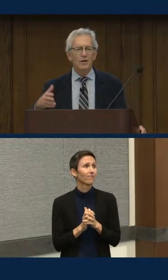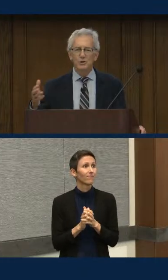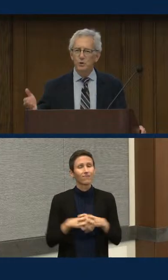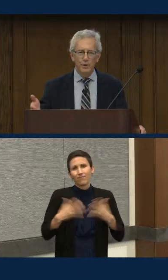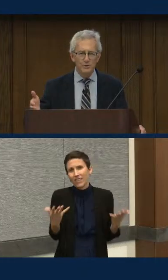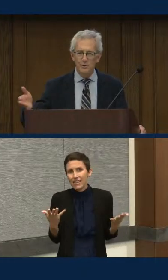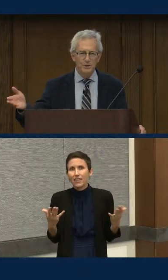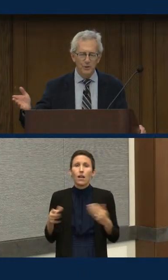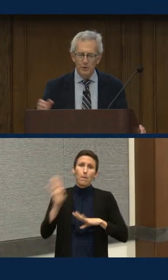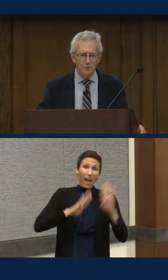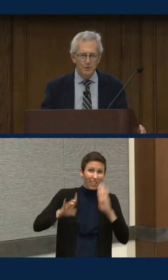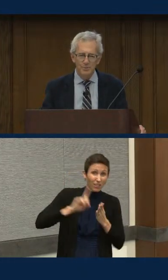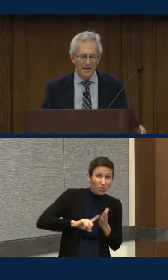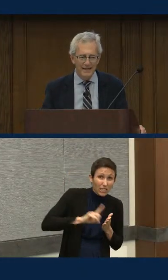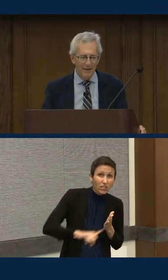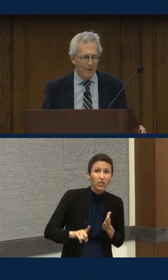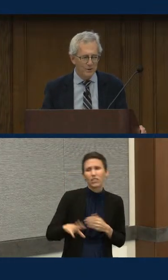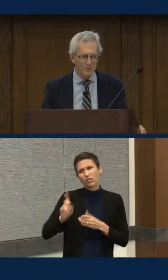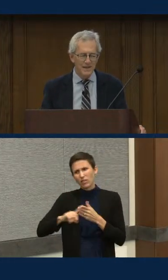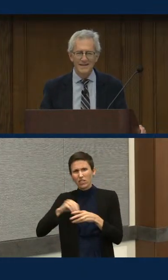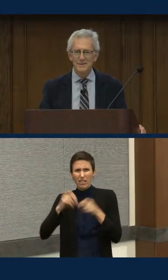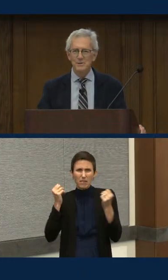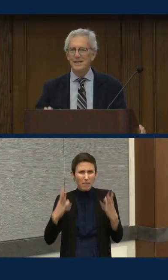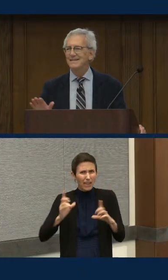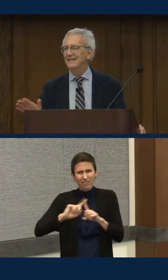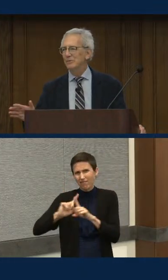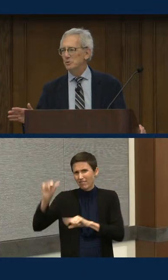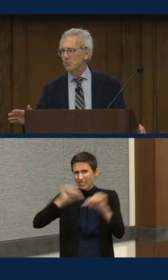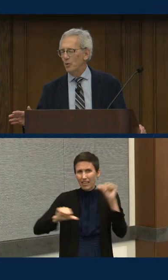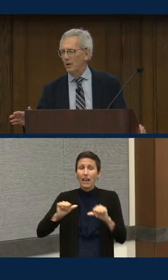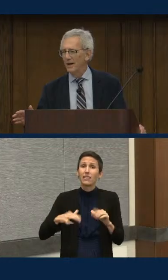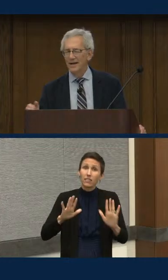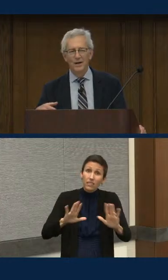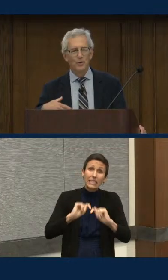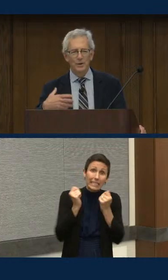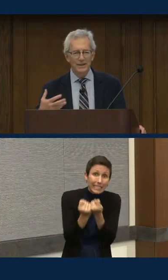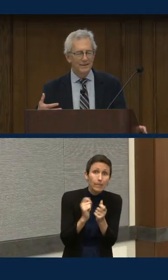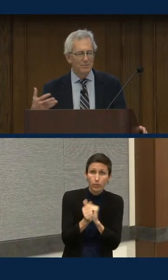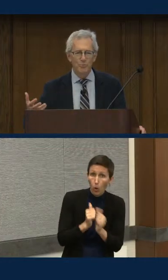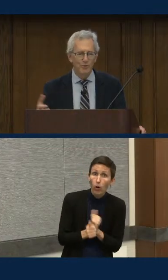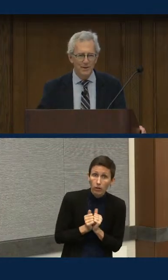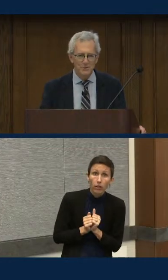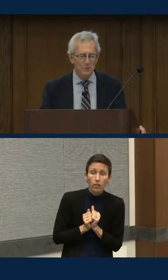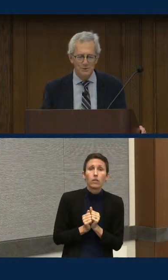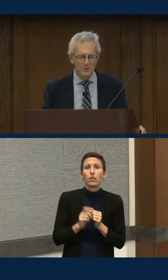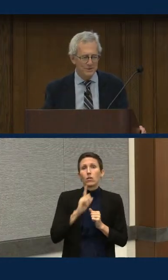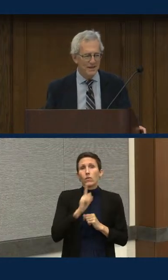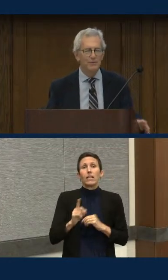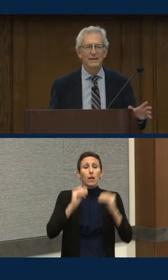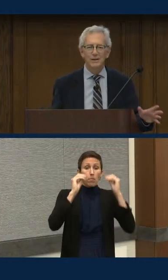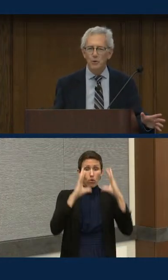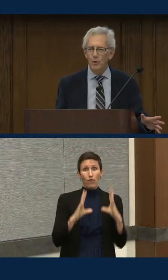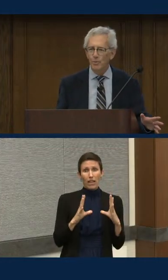research in many areas of science is a team sport. Really the professors just kind of like